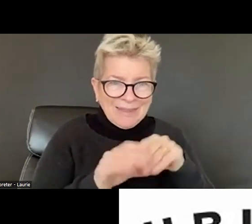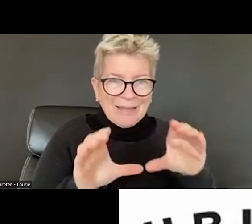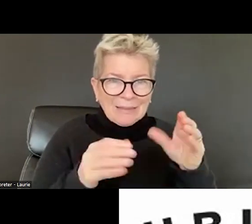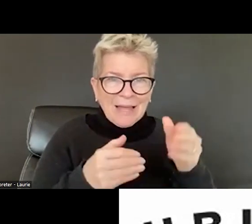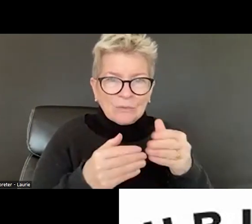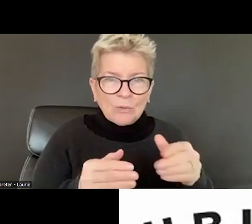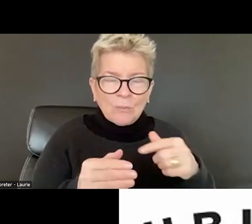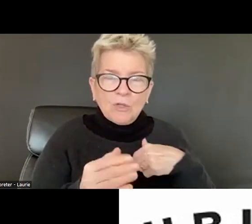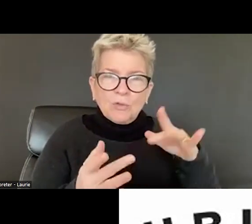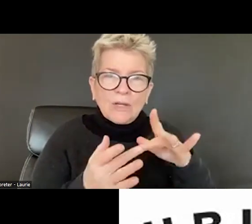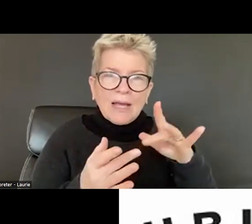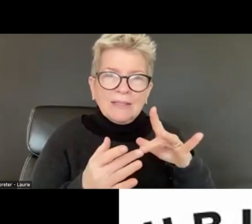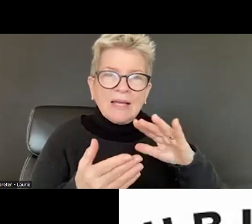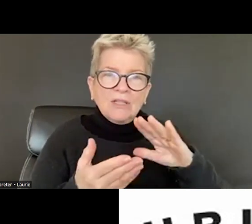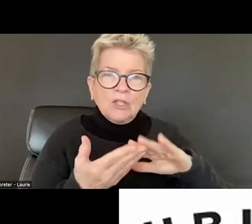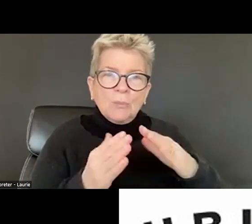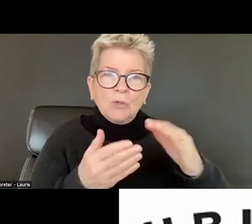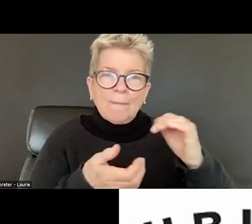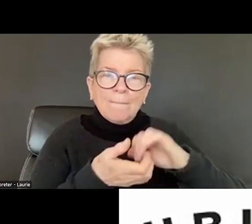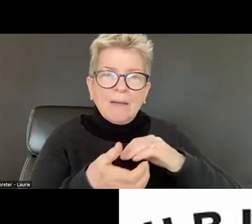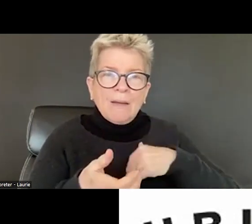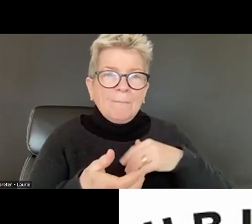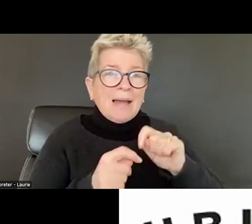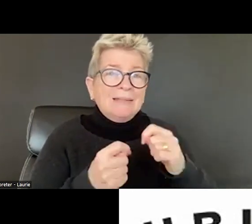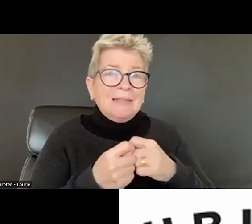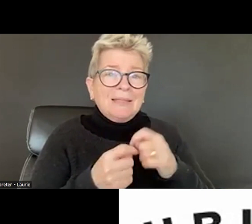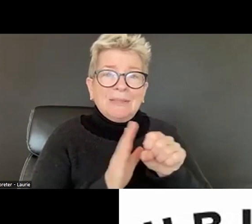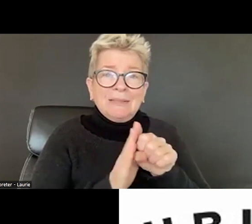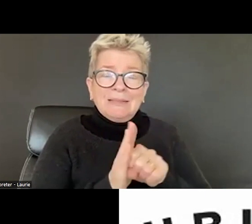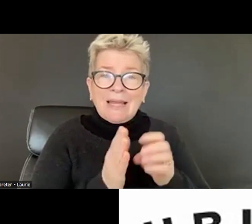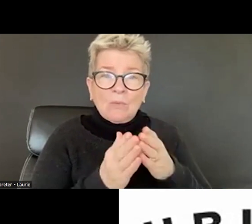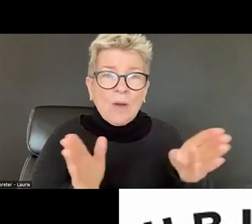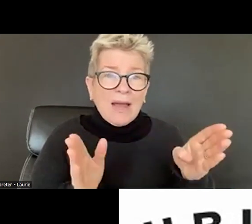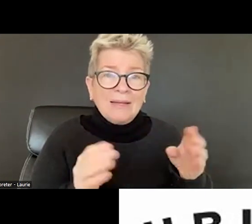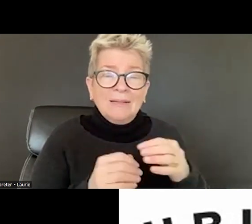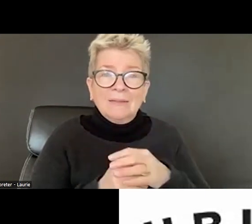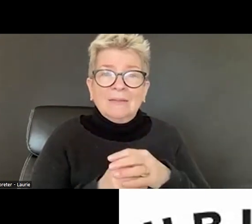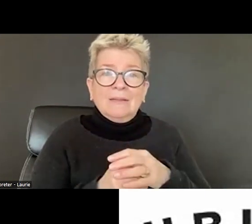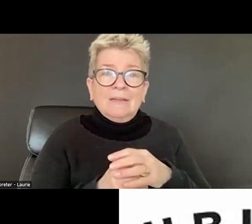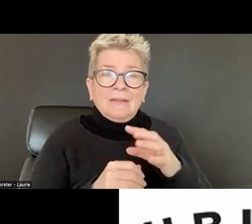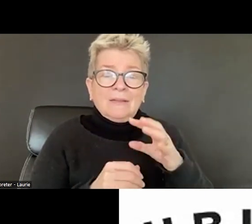your Community Partners my team is Statewide we go all over the state talking about to to